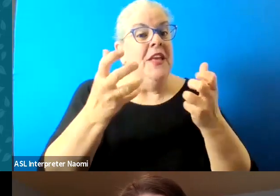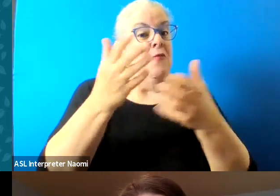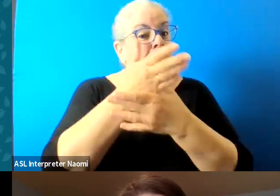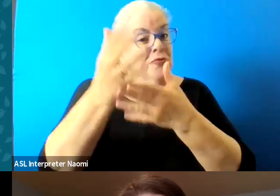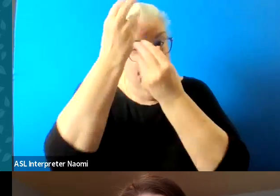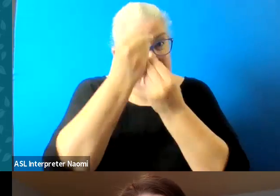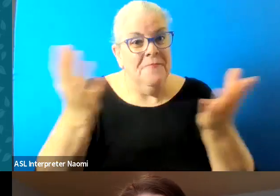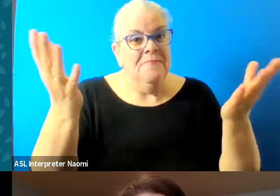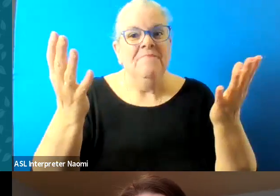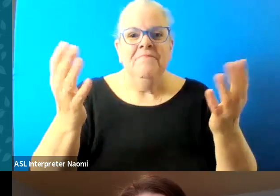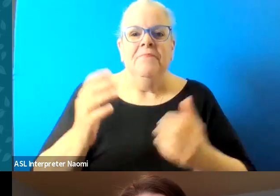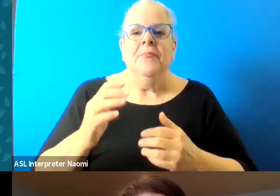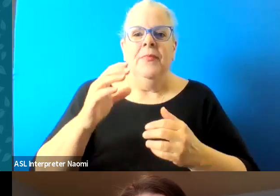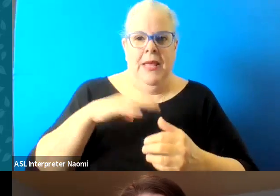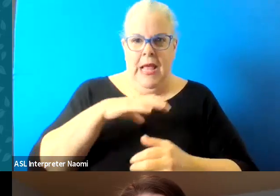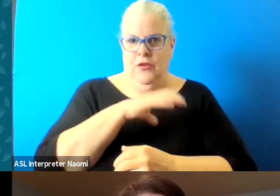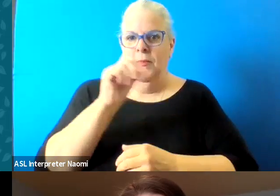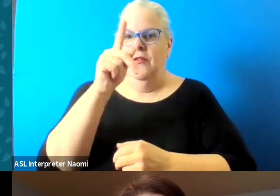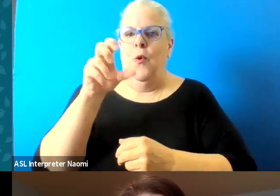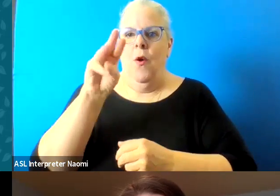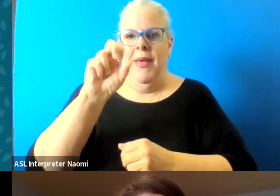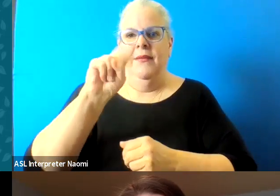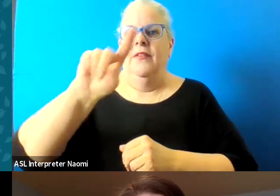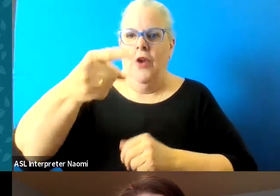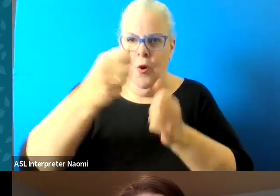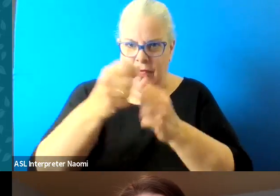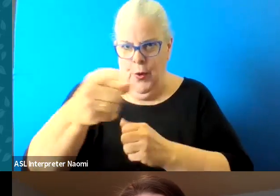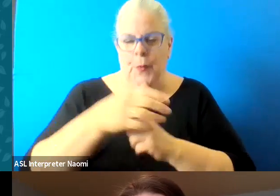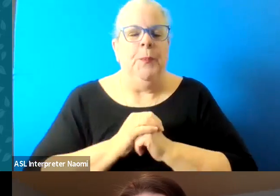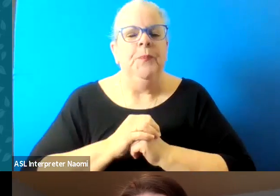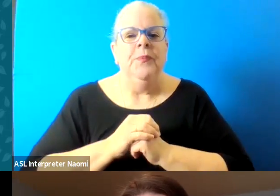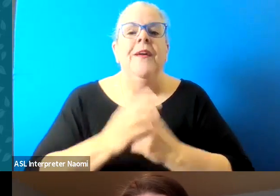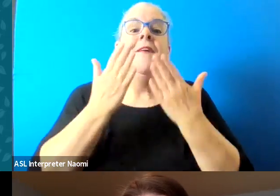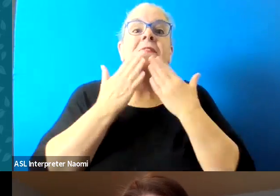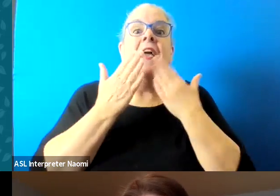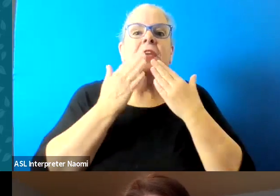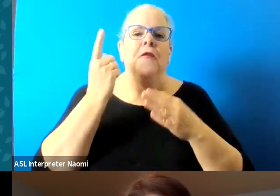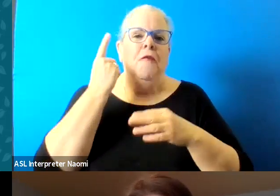Councilman Skorman, we'll start with you. Yeah, well thank you for making this happen.